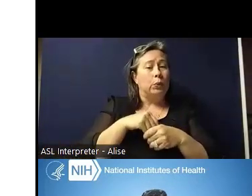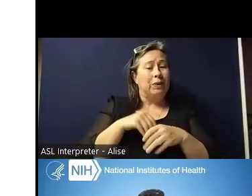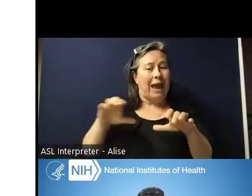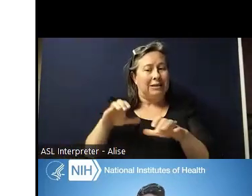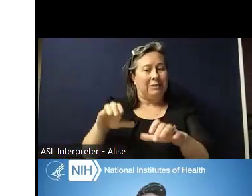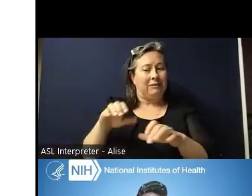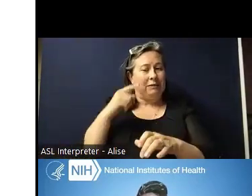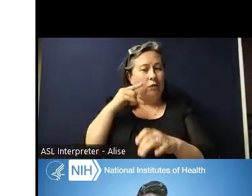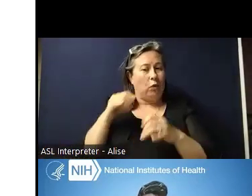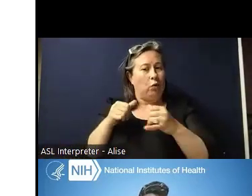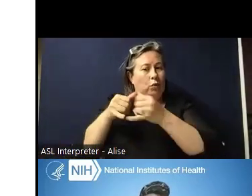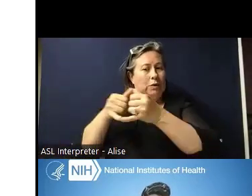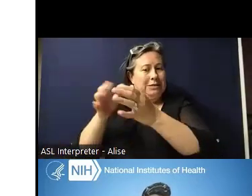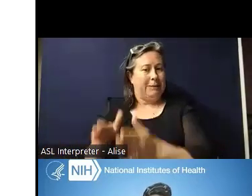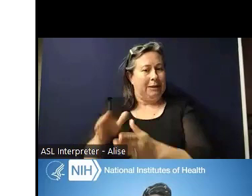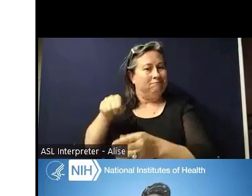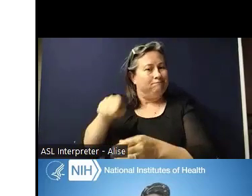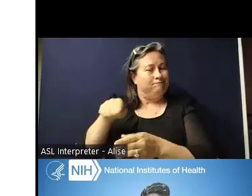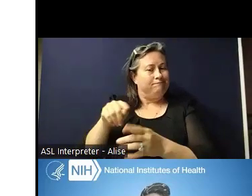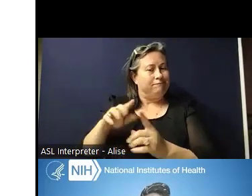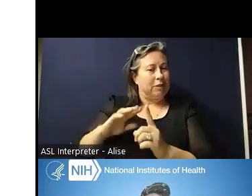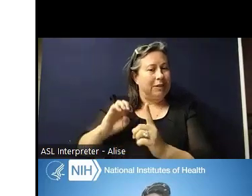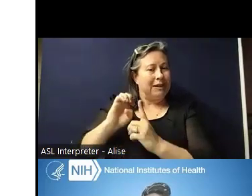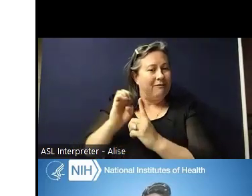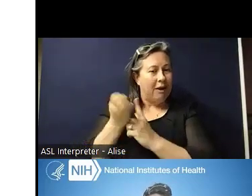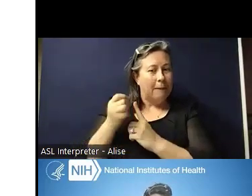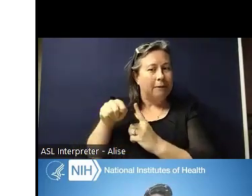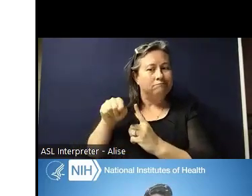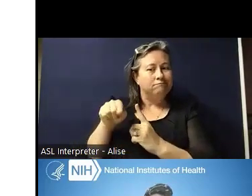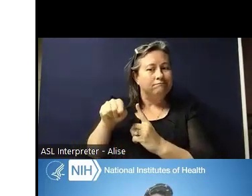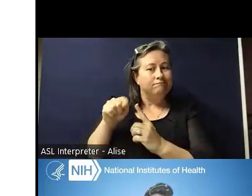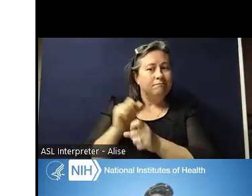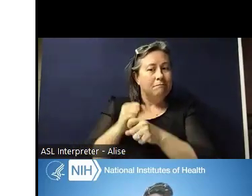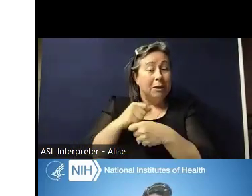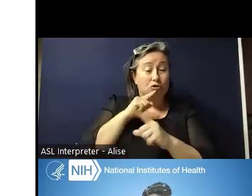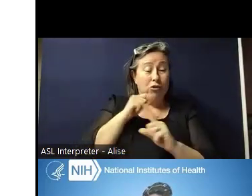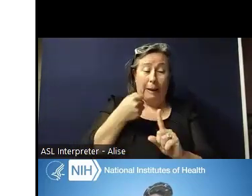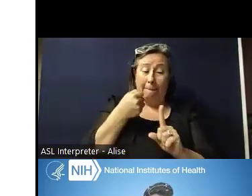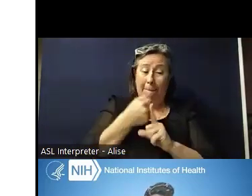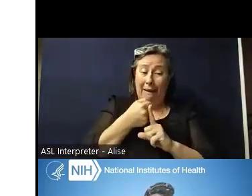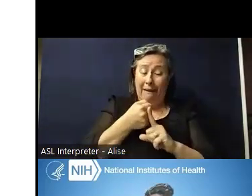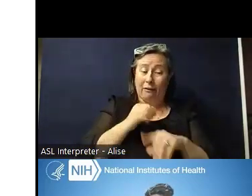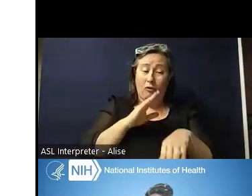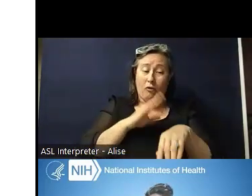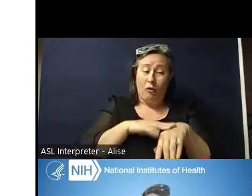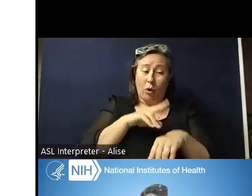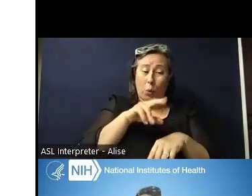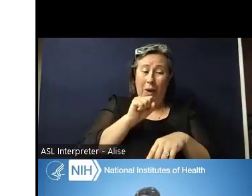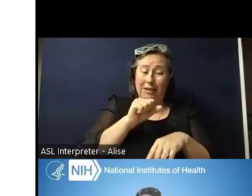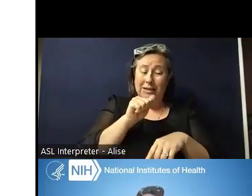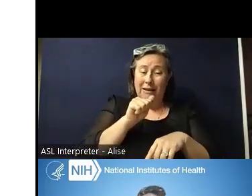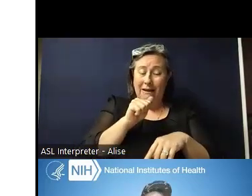and the environment of making sure that the impact is on the US's foreign policy through the involvement